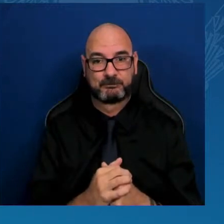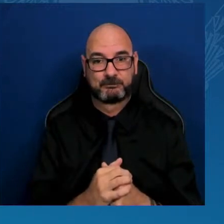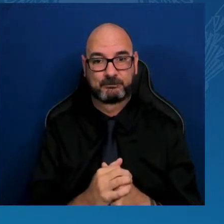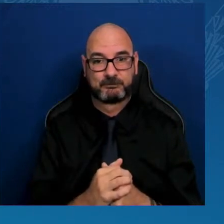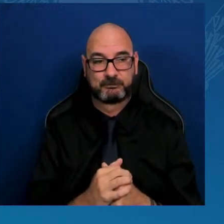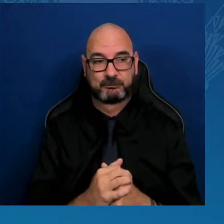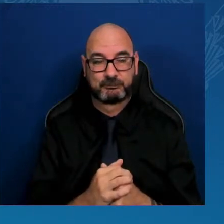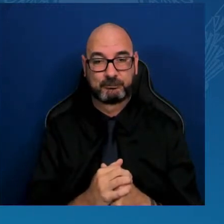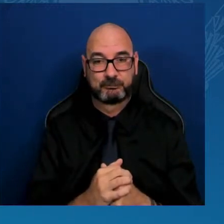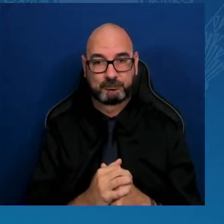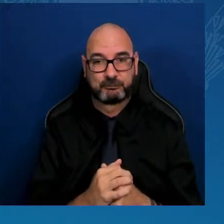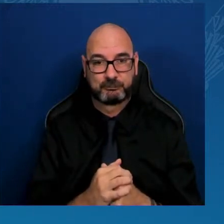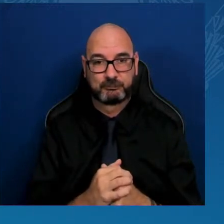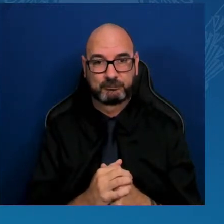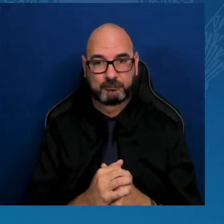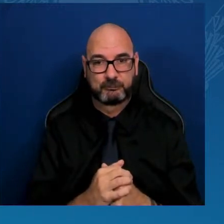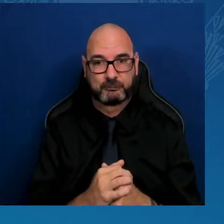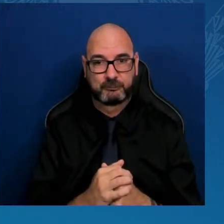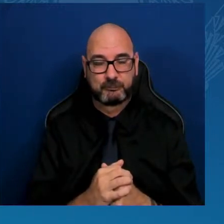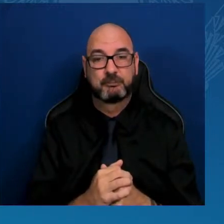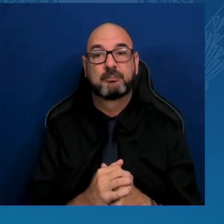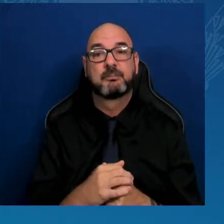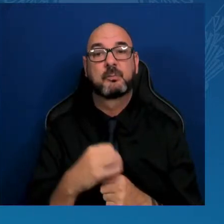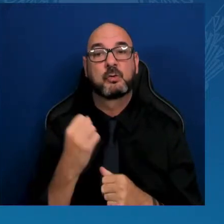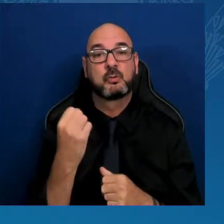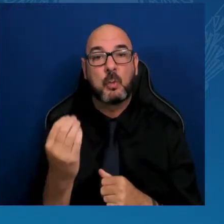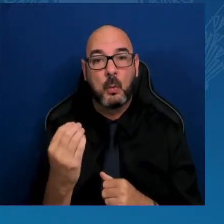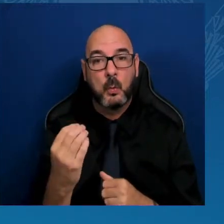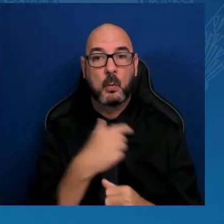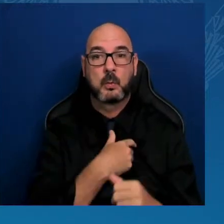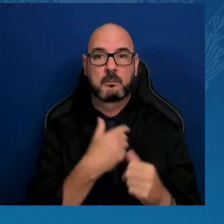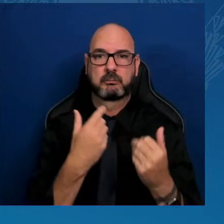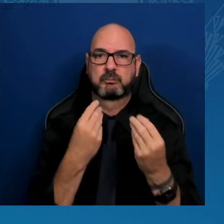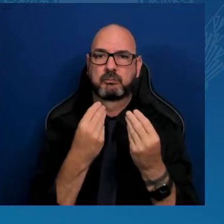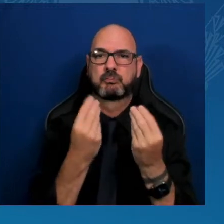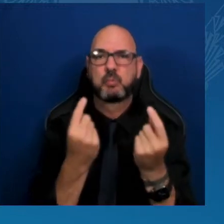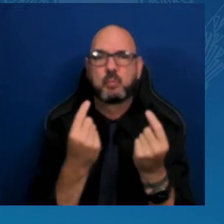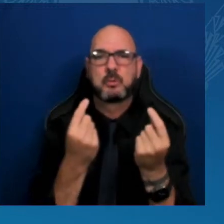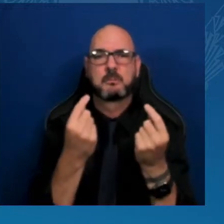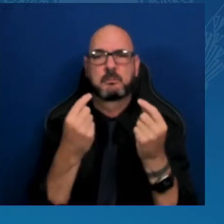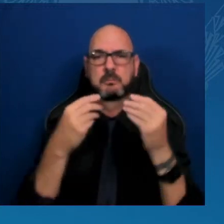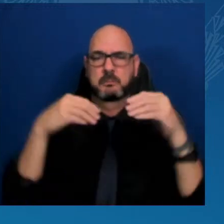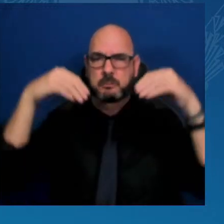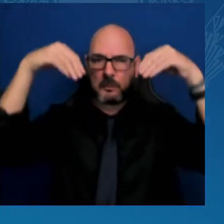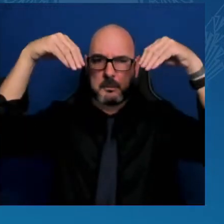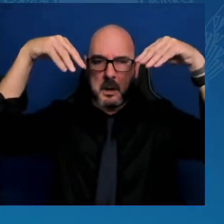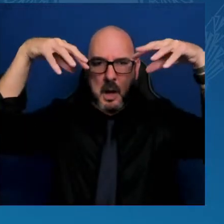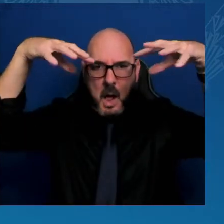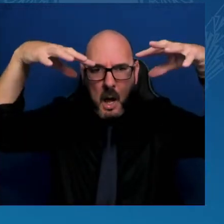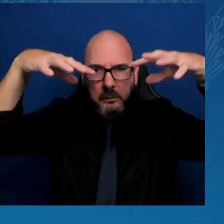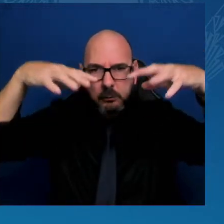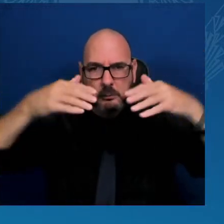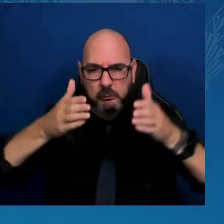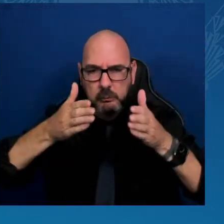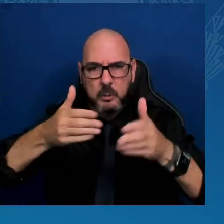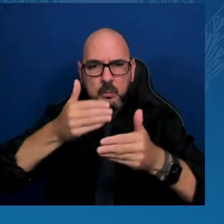So, let us shine a light on the path forward. Let us fight toward a future